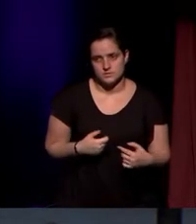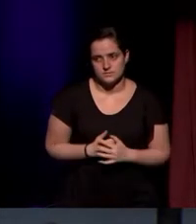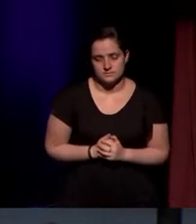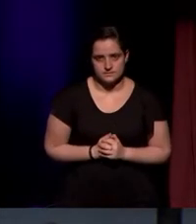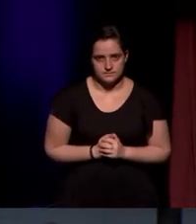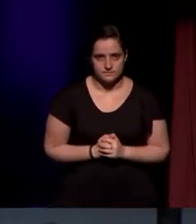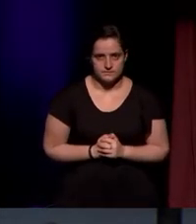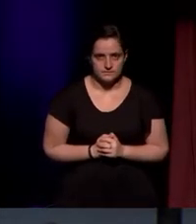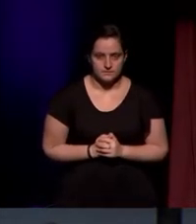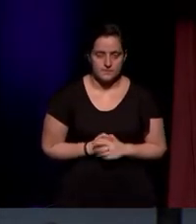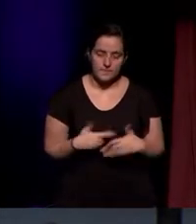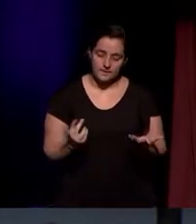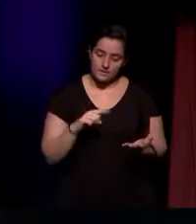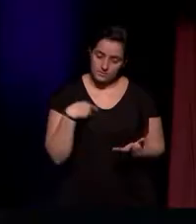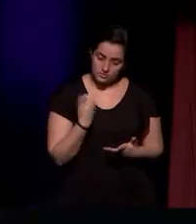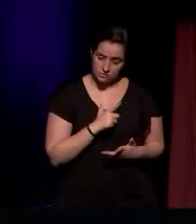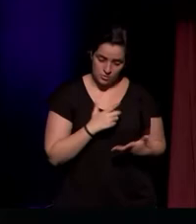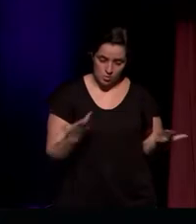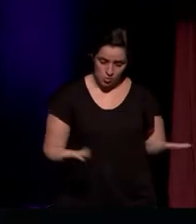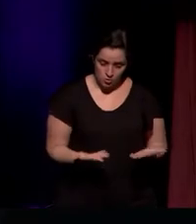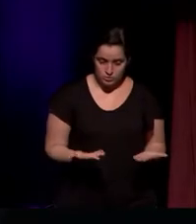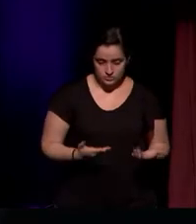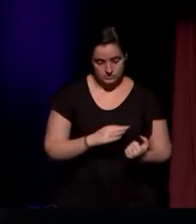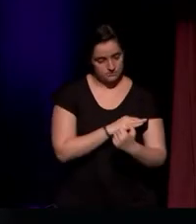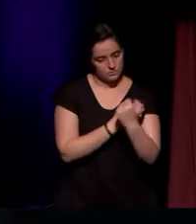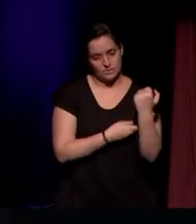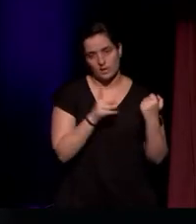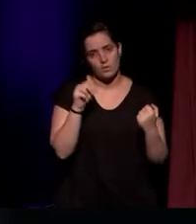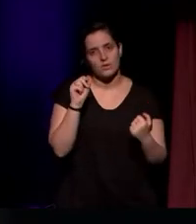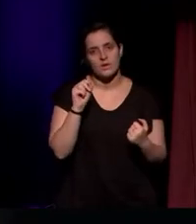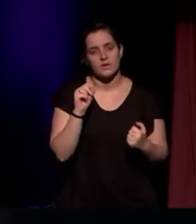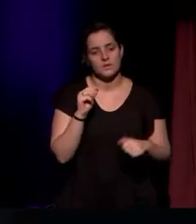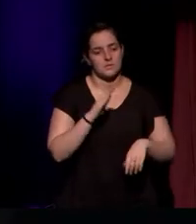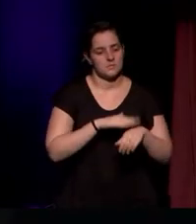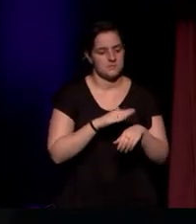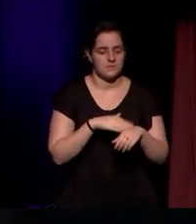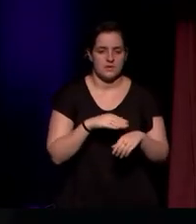What we have today in power is the predominance of two parties on the right,